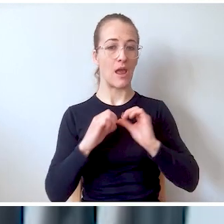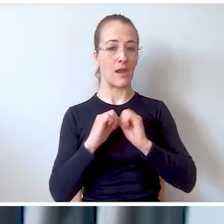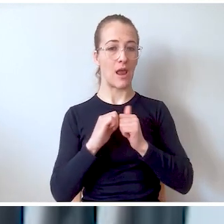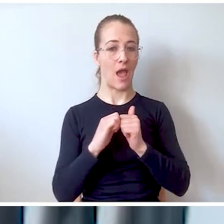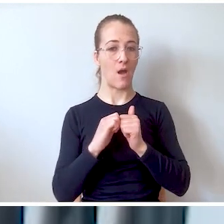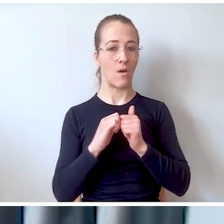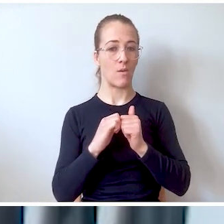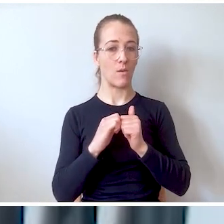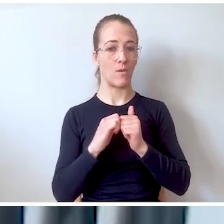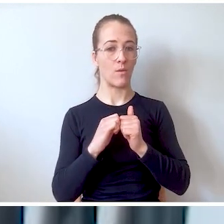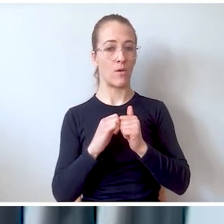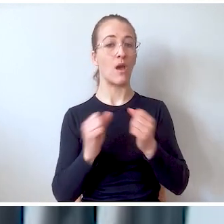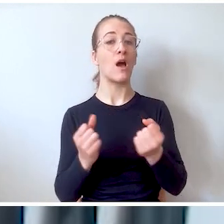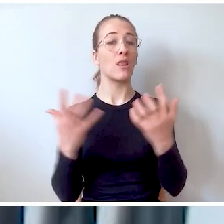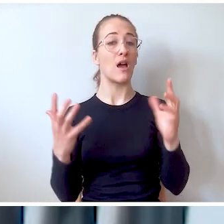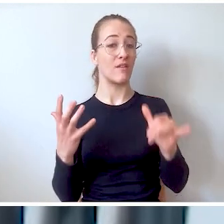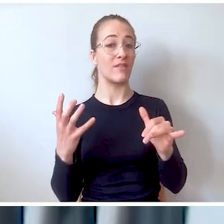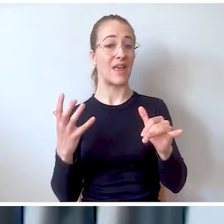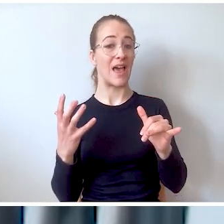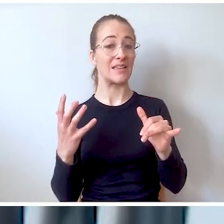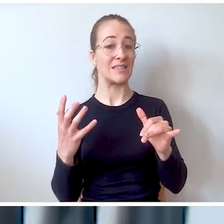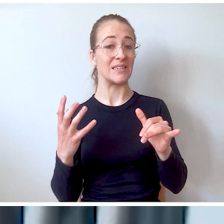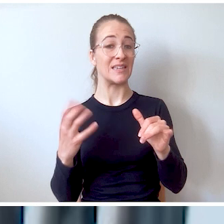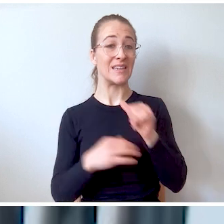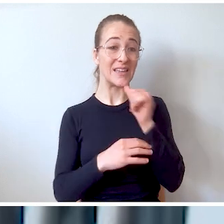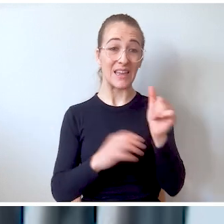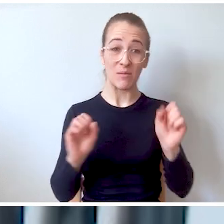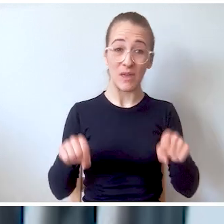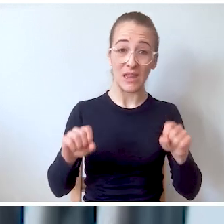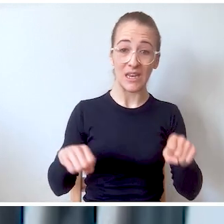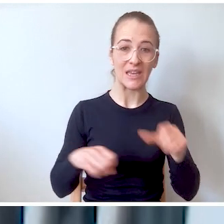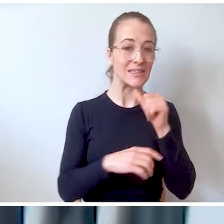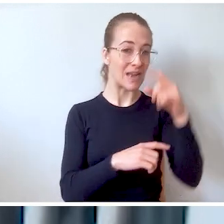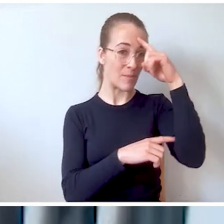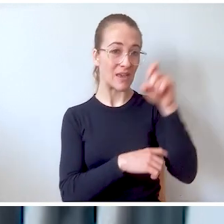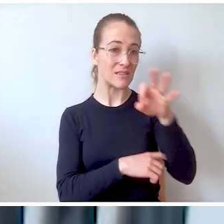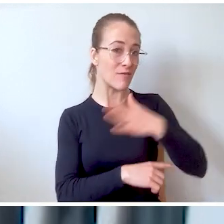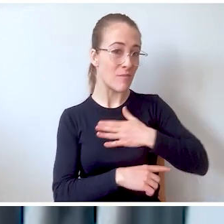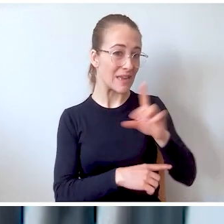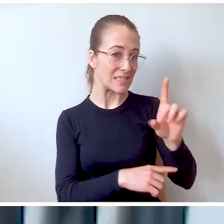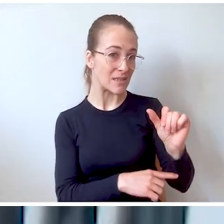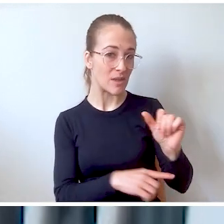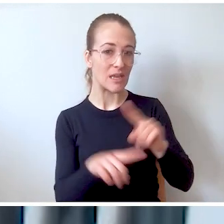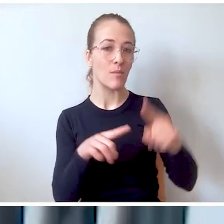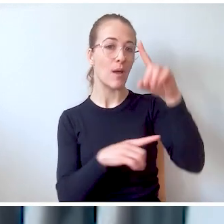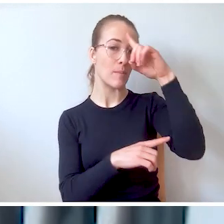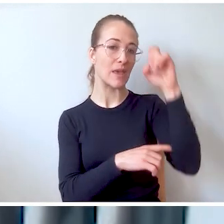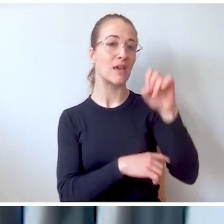And how a lot of that inability is not necessarily because of my disability, but because of how we structure the world